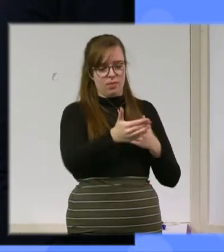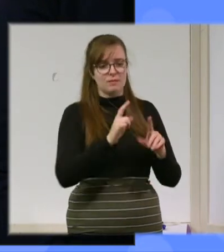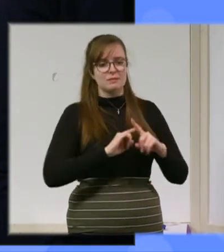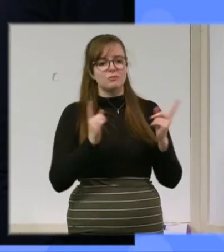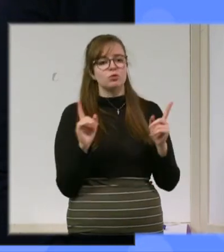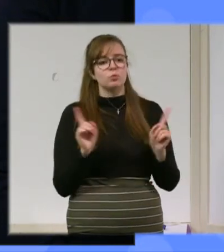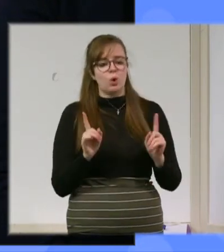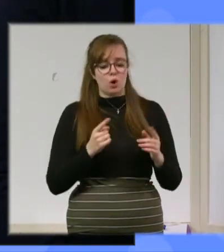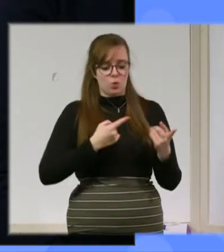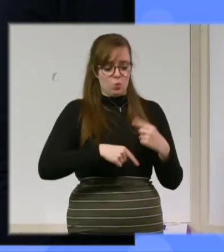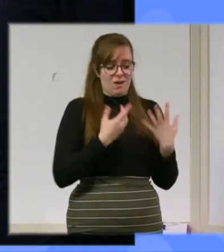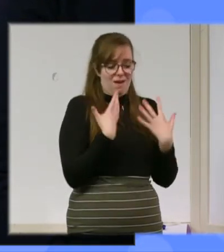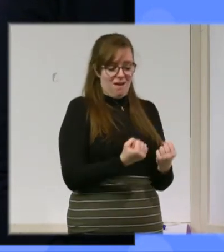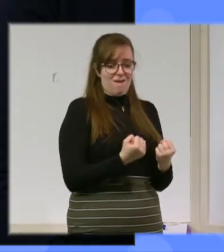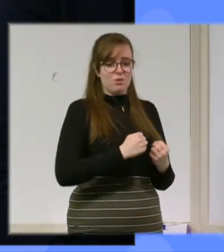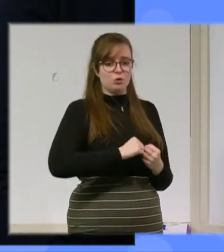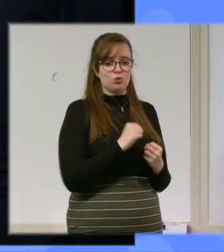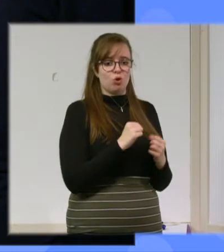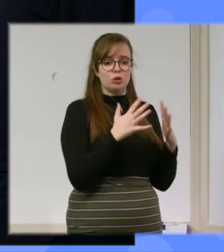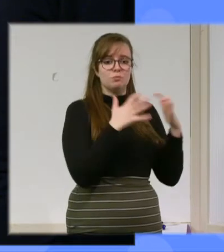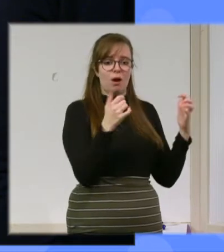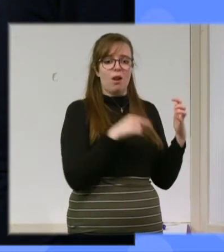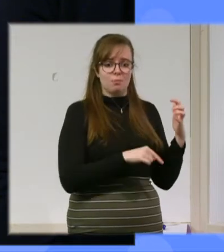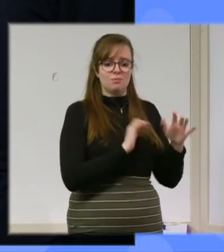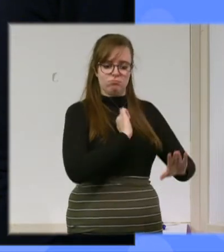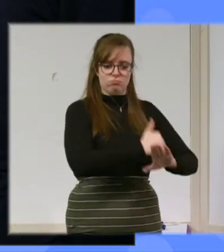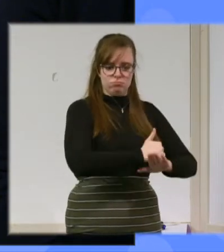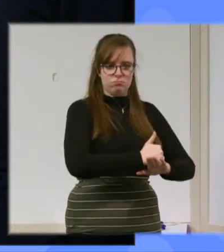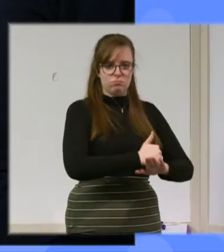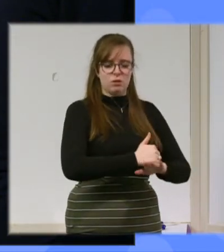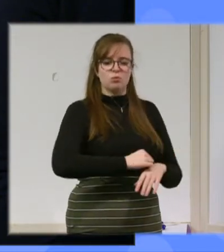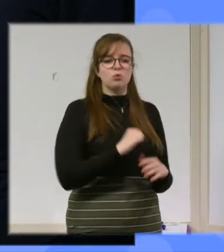Scottish Parliament and the Scottish Parliament is still very much in its